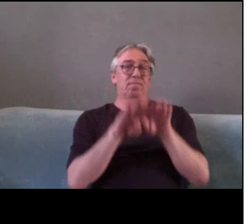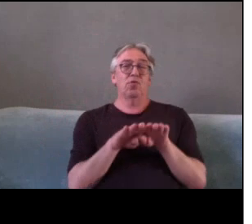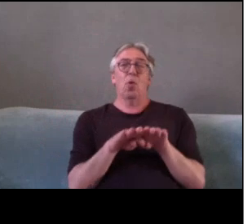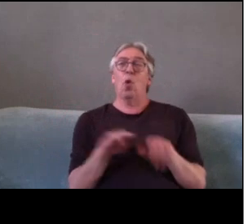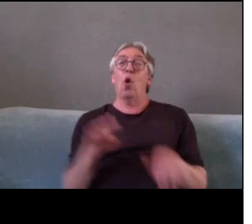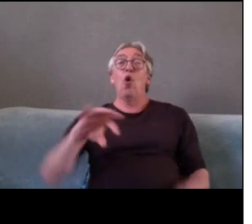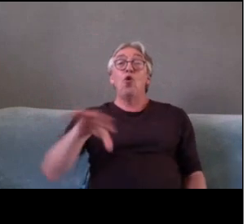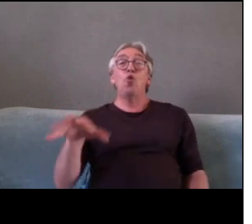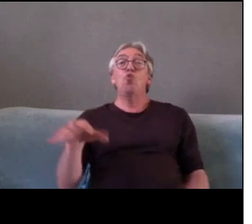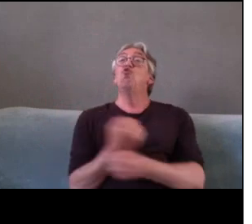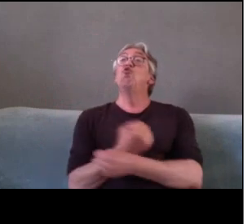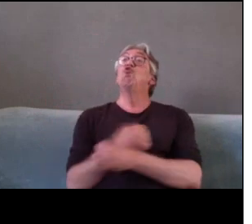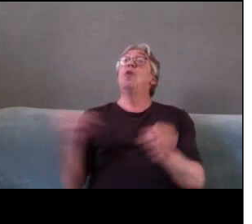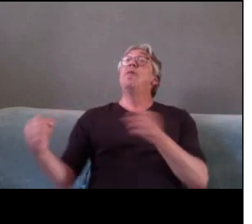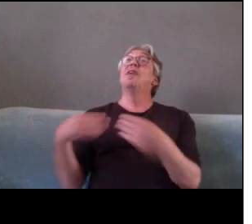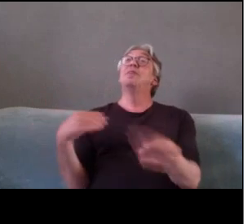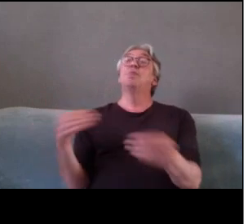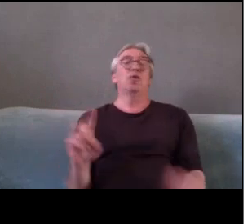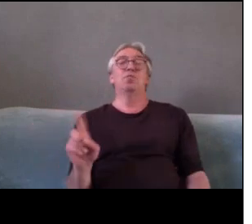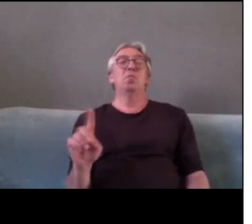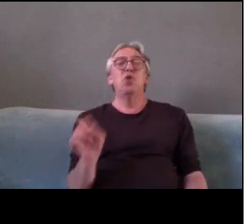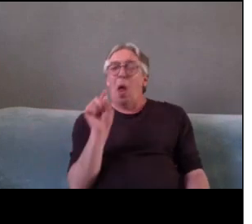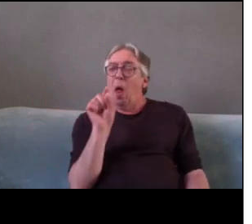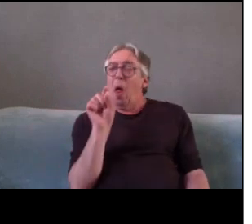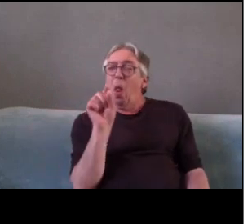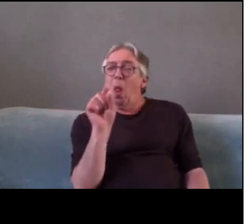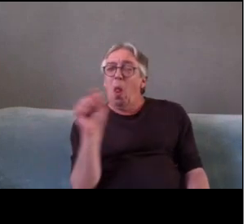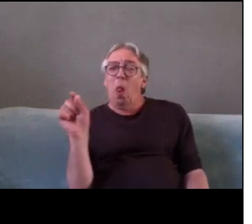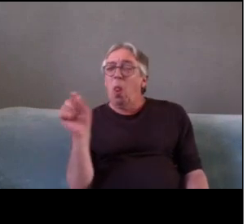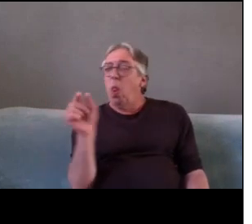But still in some provisions when Member States can go beyond,